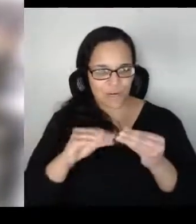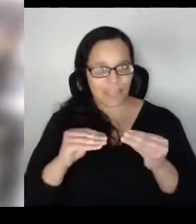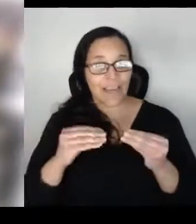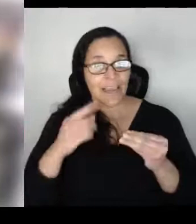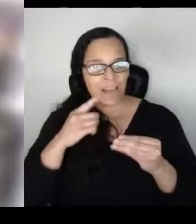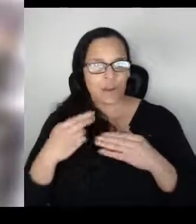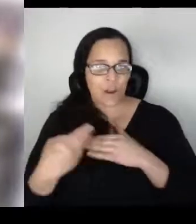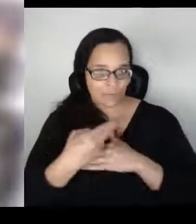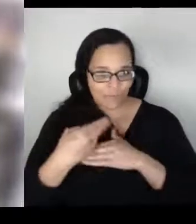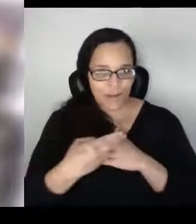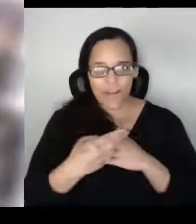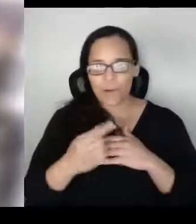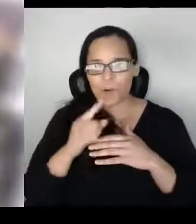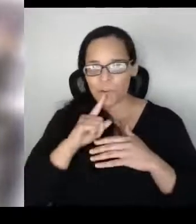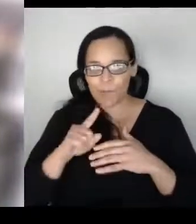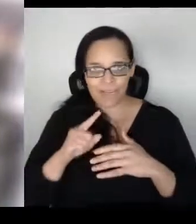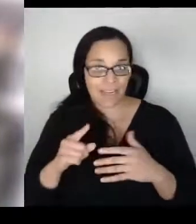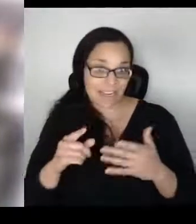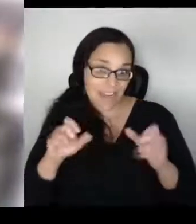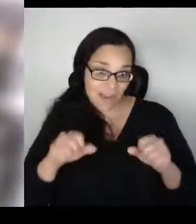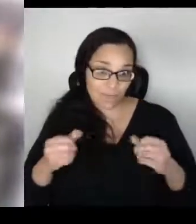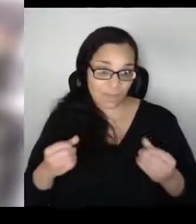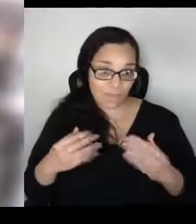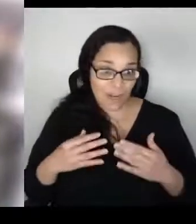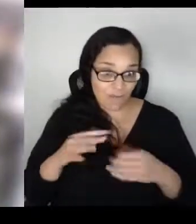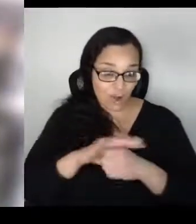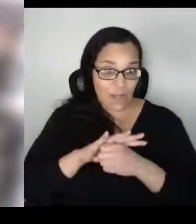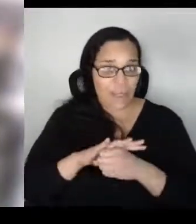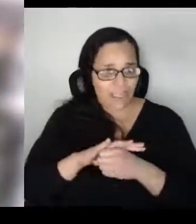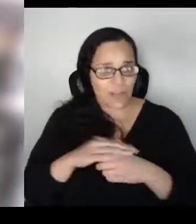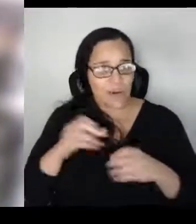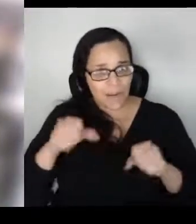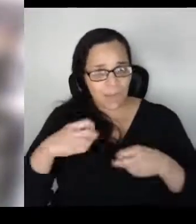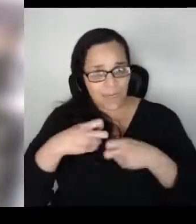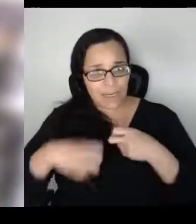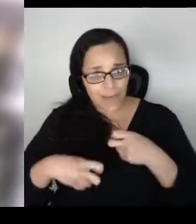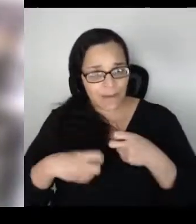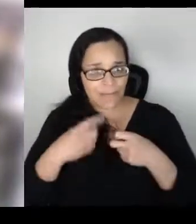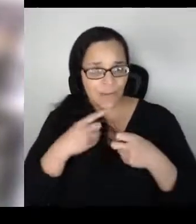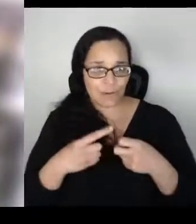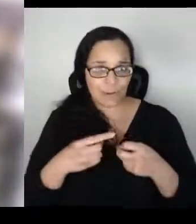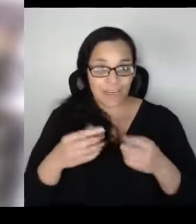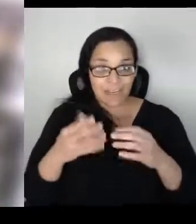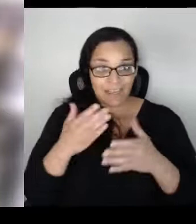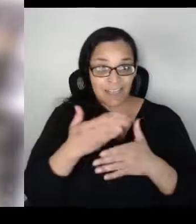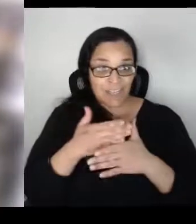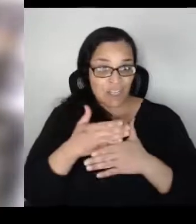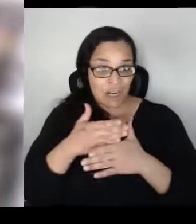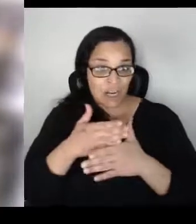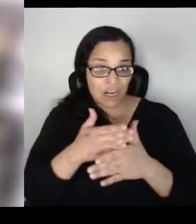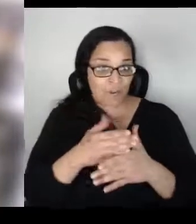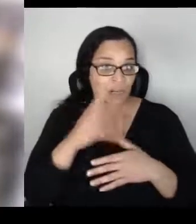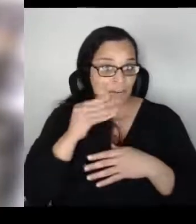So it can be very hard sometimes to tell somebody what you're going through politically, or you know you are an immigrant who fell out